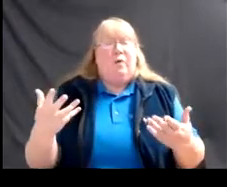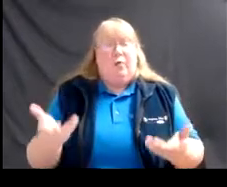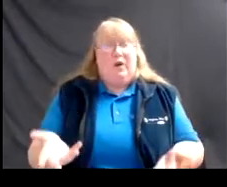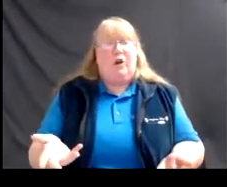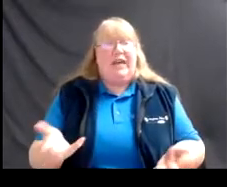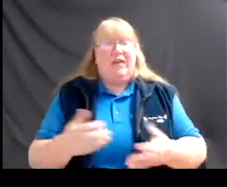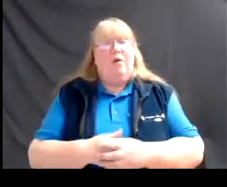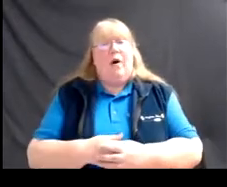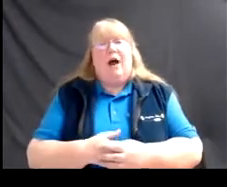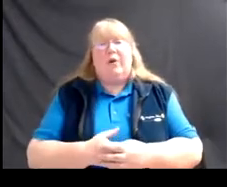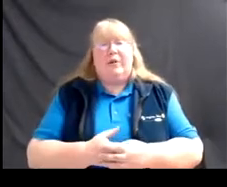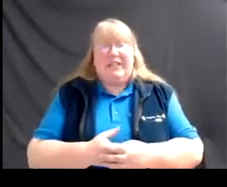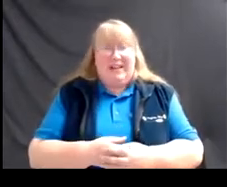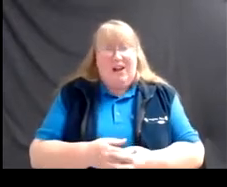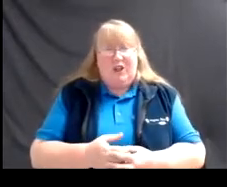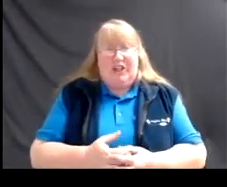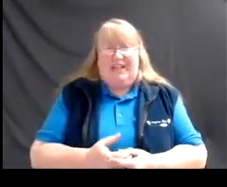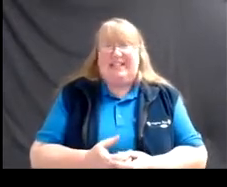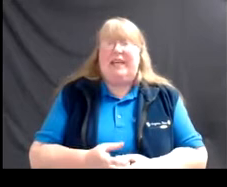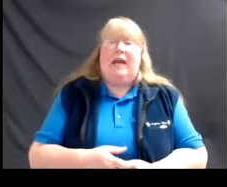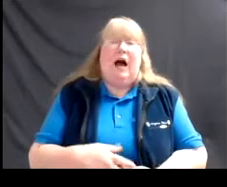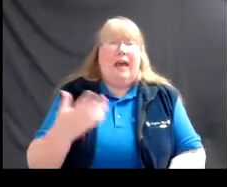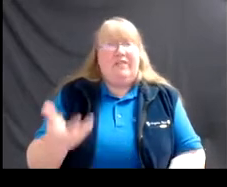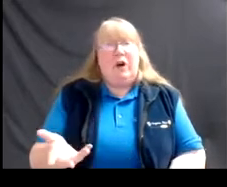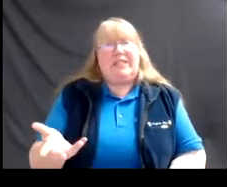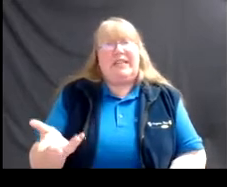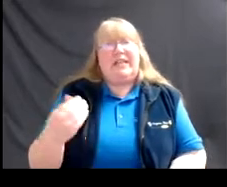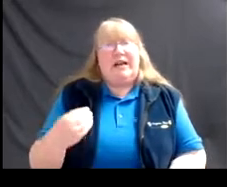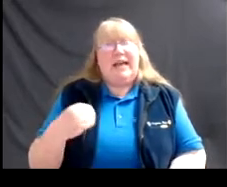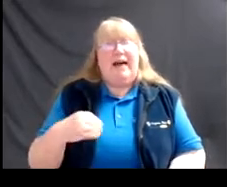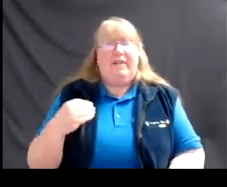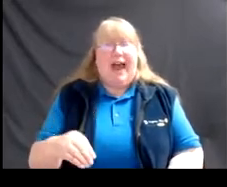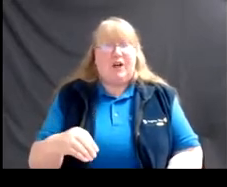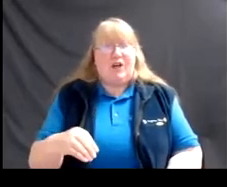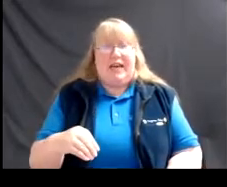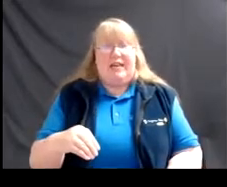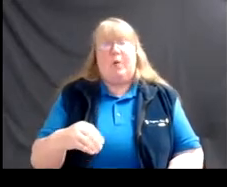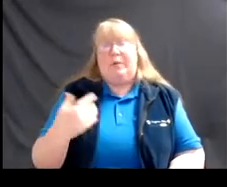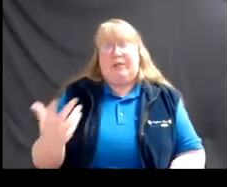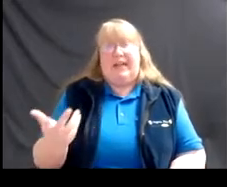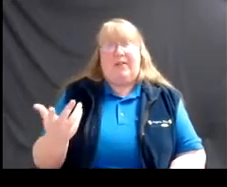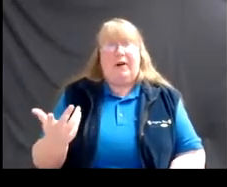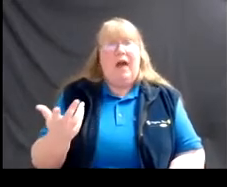When you are looking for other technologies, NVRC does have a fact sheet that we put together